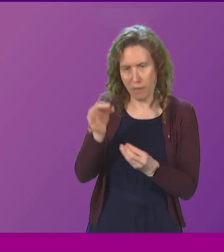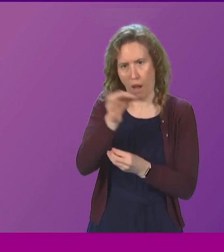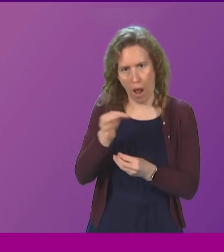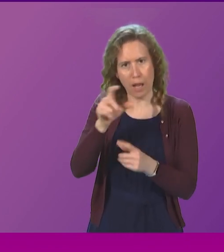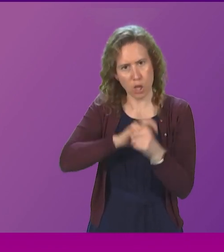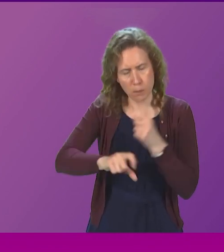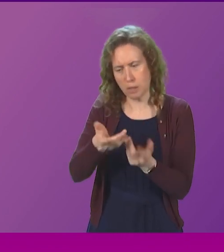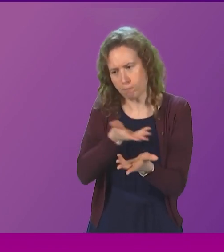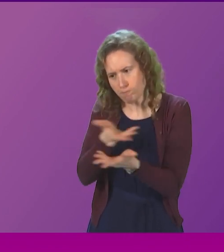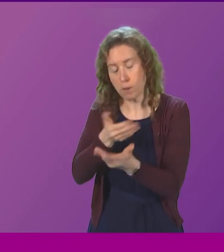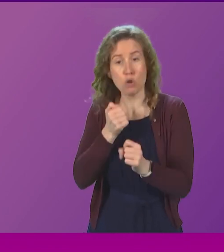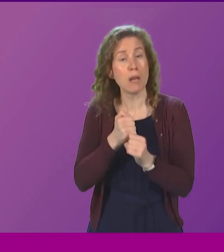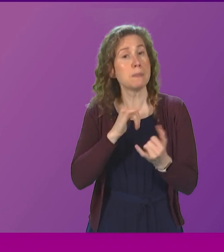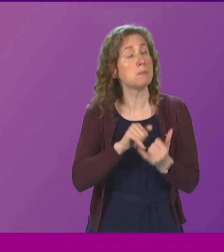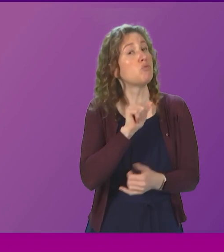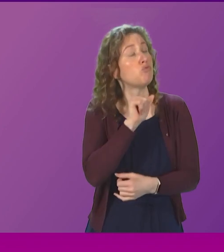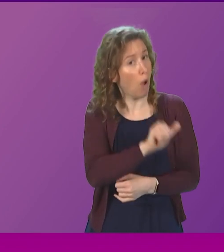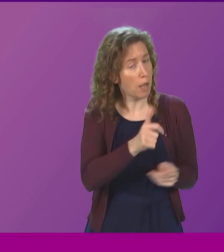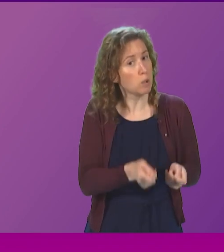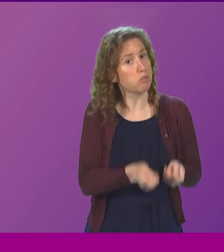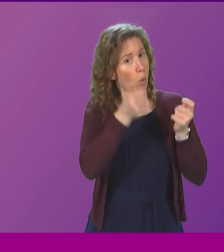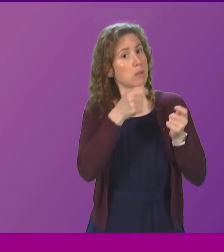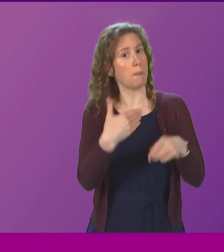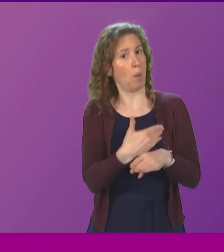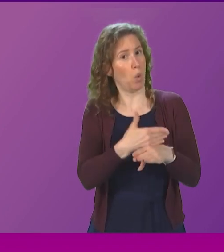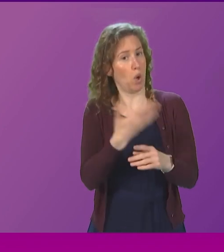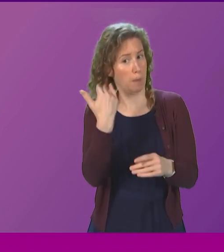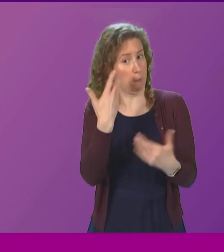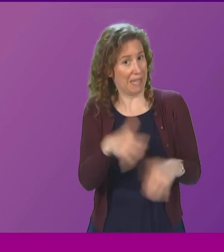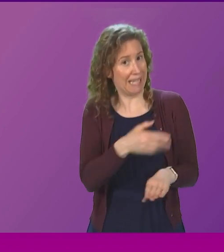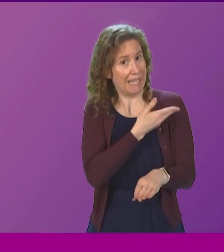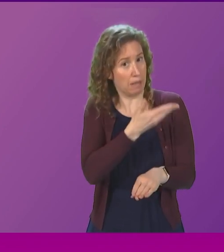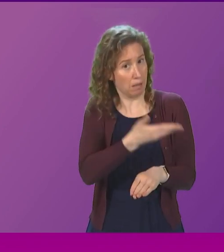Graham Simpson was absolutely right to mention the work that is being undertaken by Angus